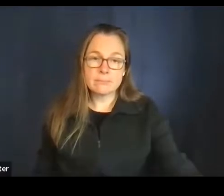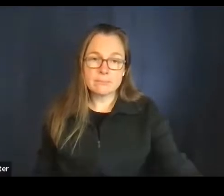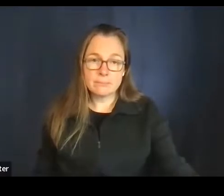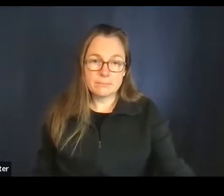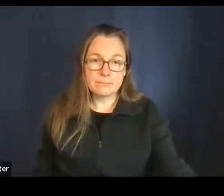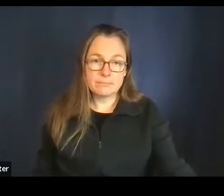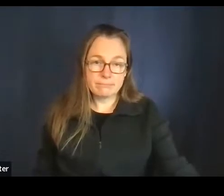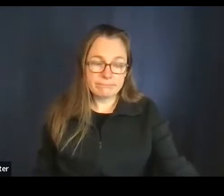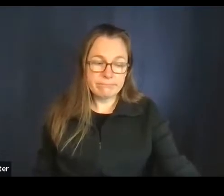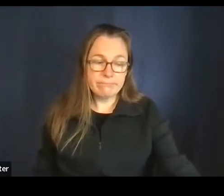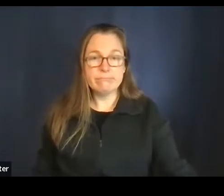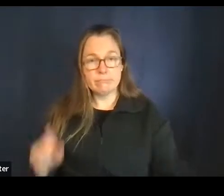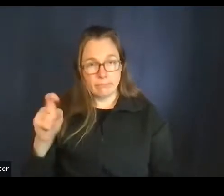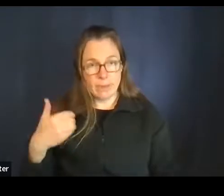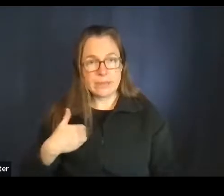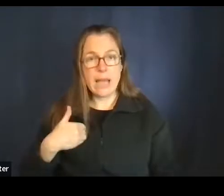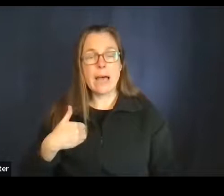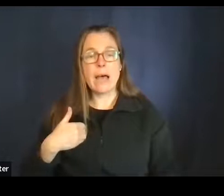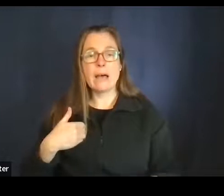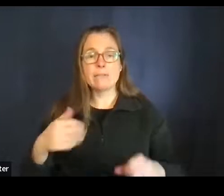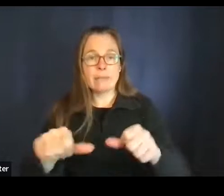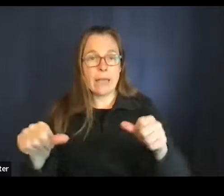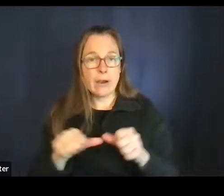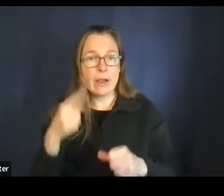and the mayor and all the rest of the staff that support them